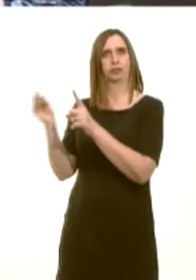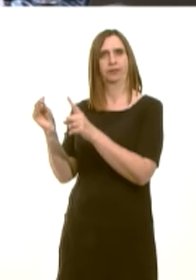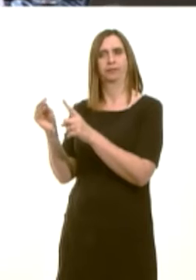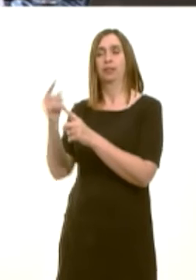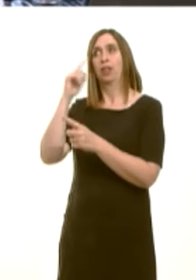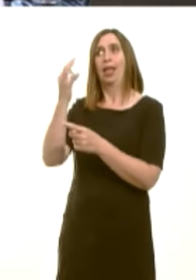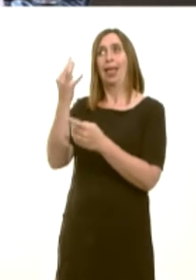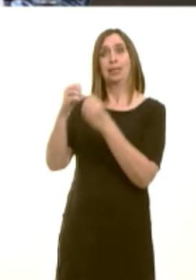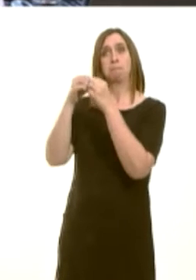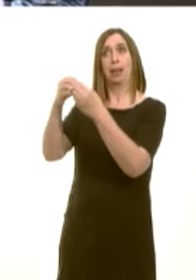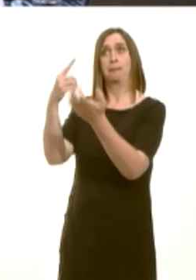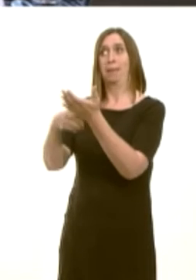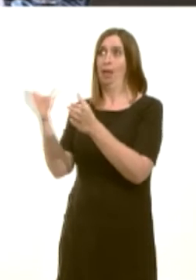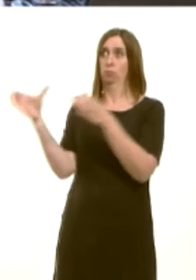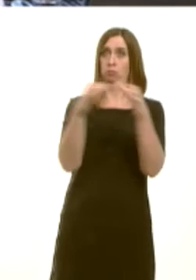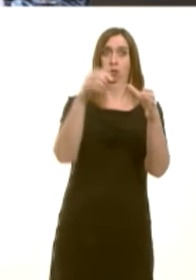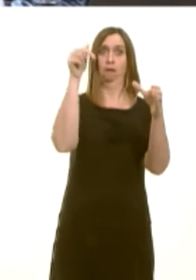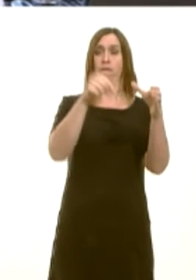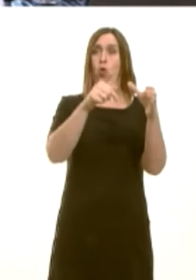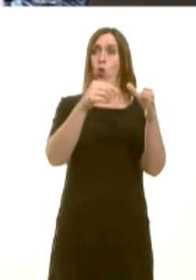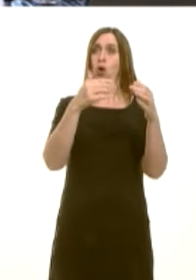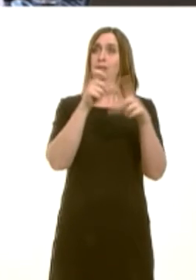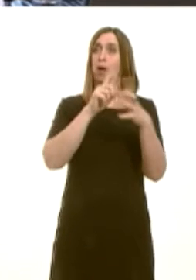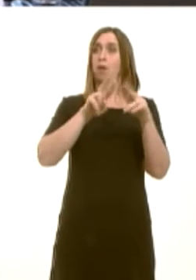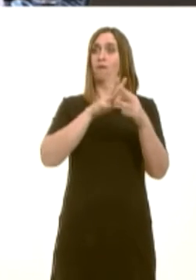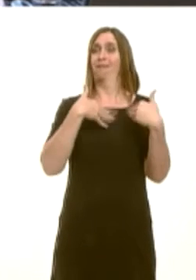the Department of Health in England. We can expect a consequential from that. I hope that